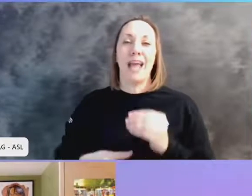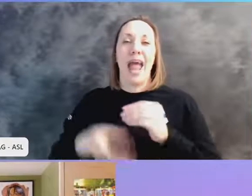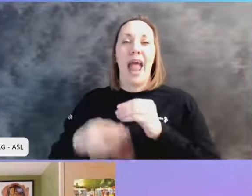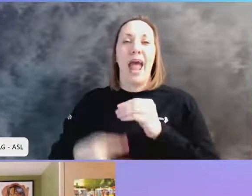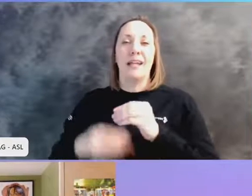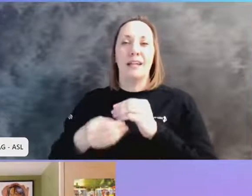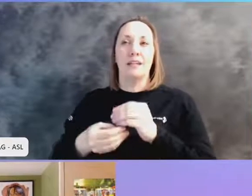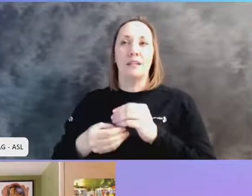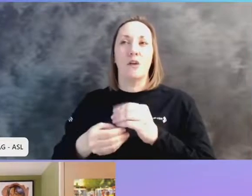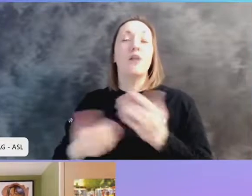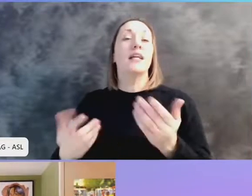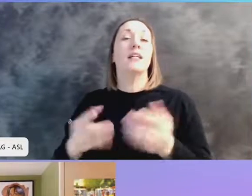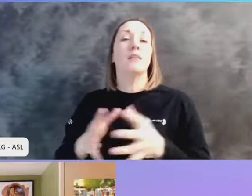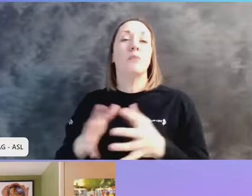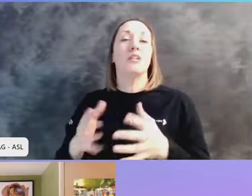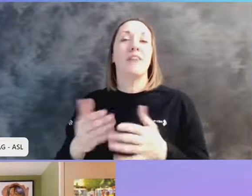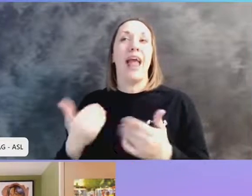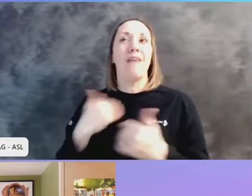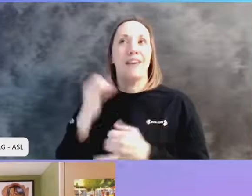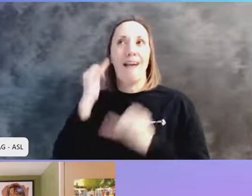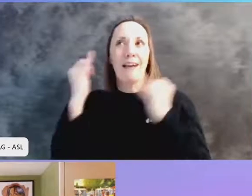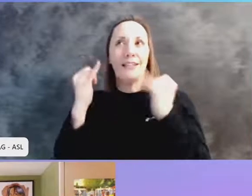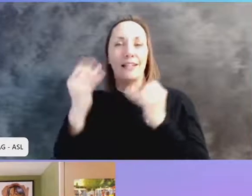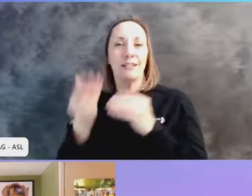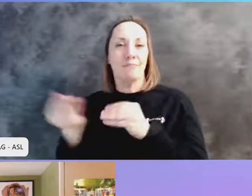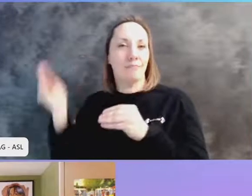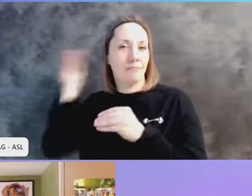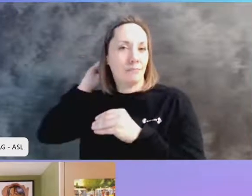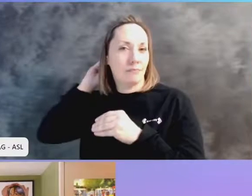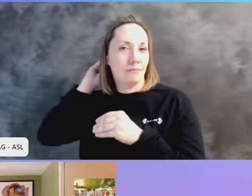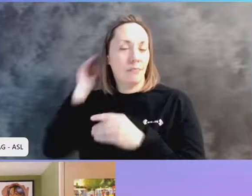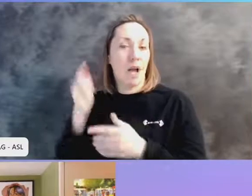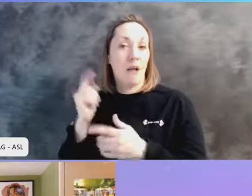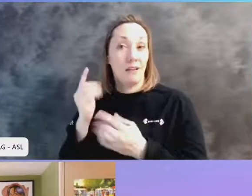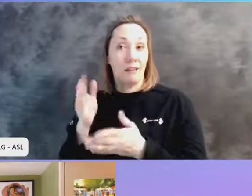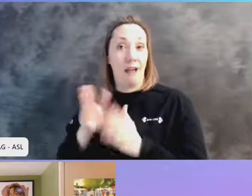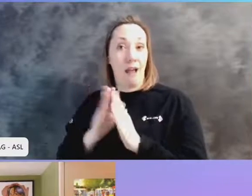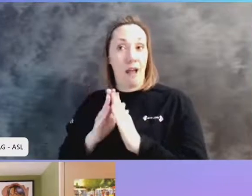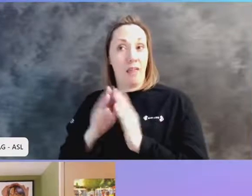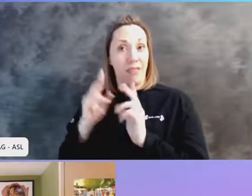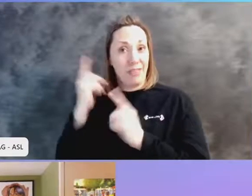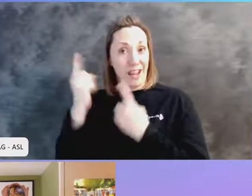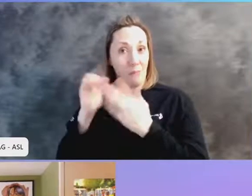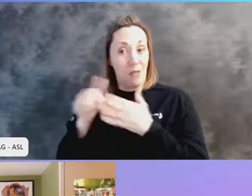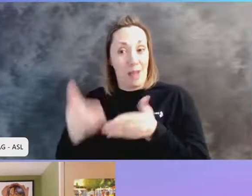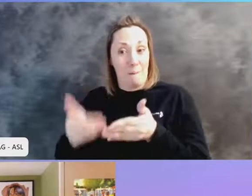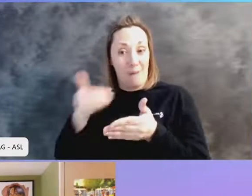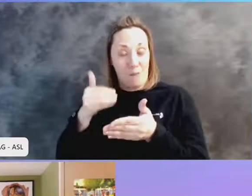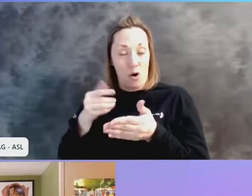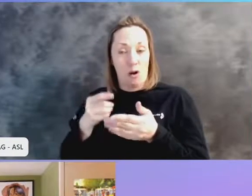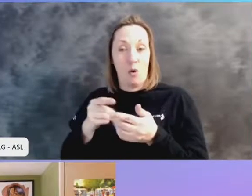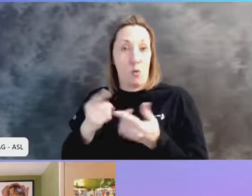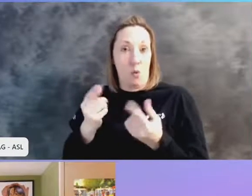about you ultimately. So in terms of painting, I think it's mostly a question of having a bunch of ideas in